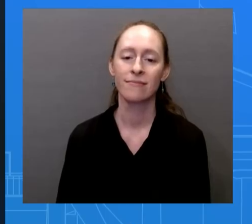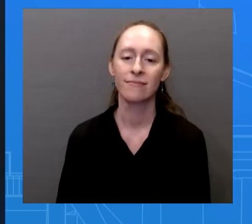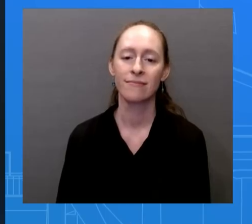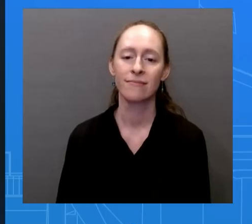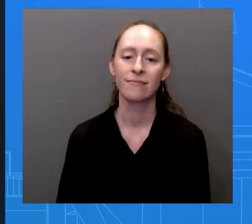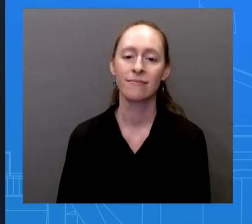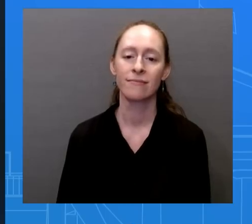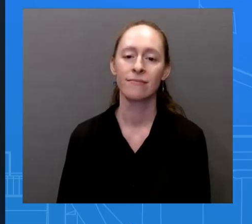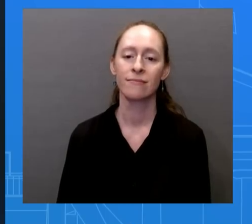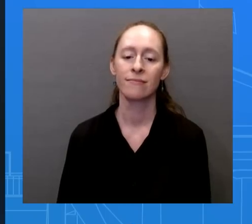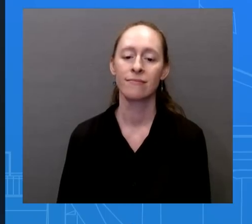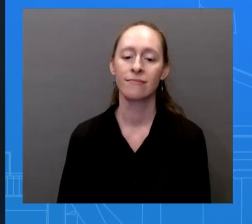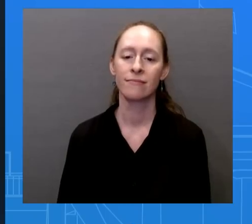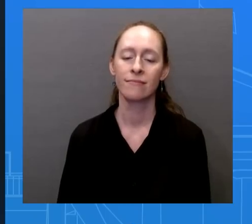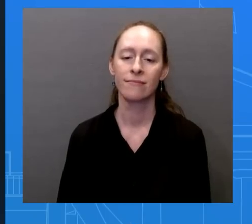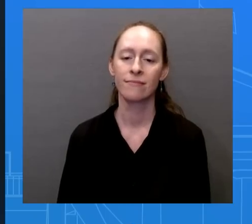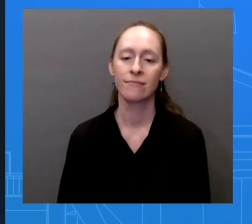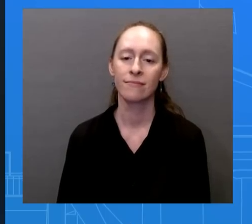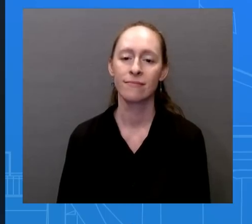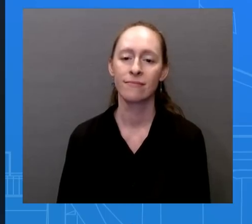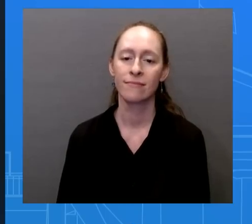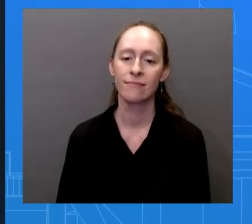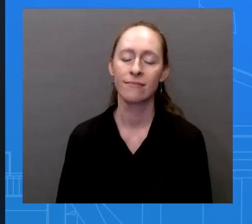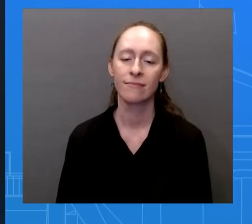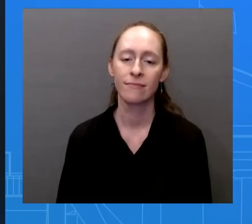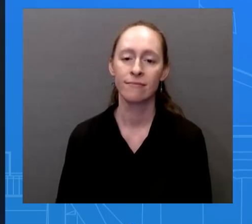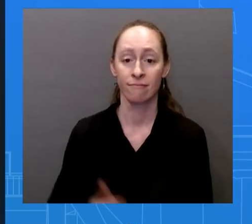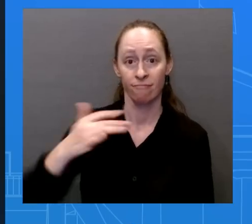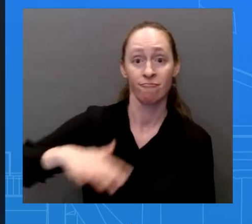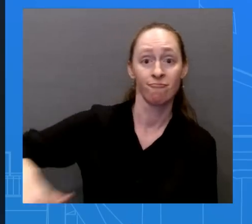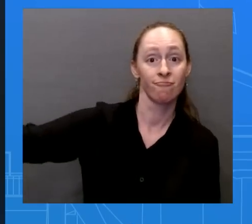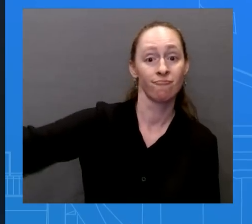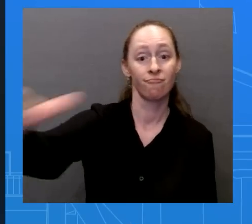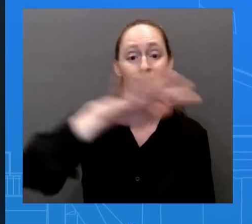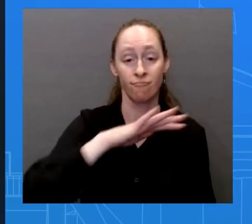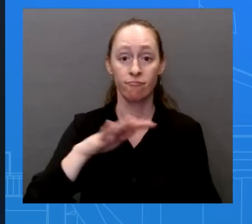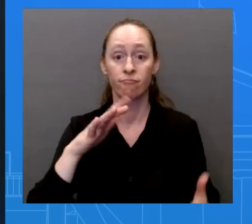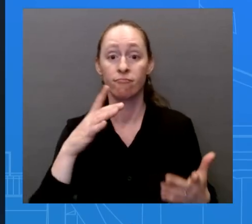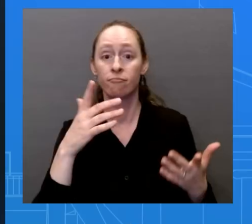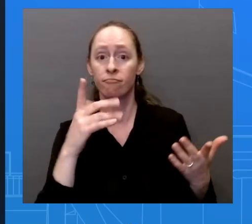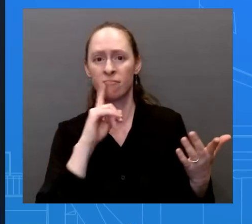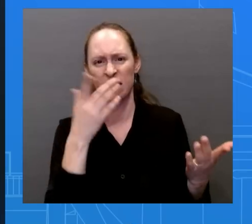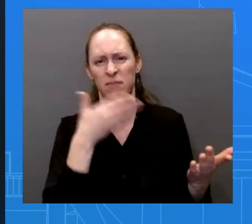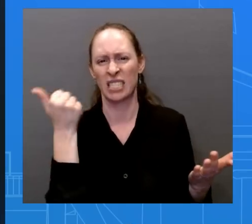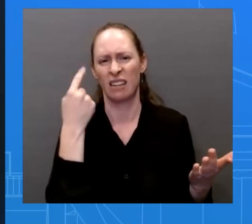and integrated Middle East region with reduced risk of new conflicts --